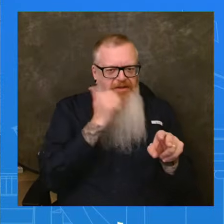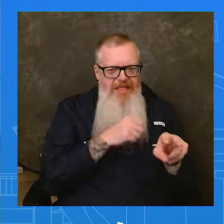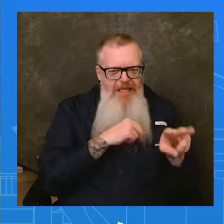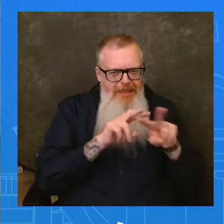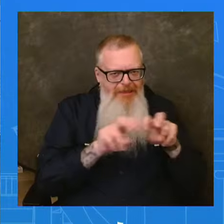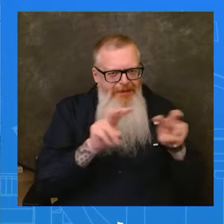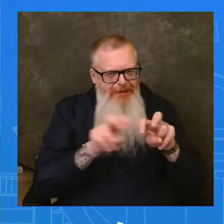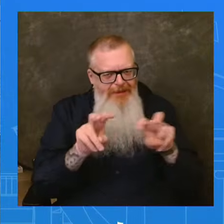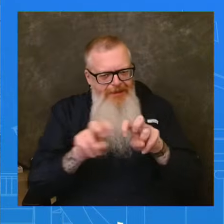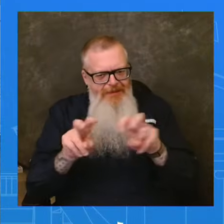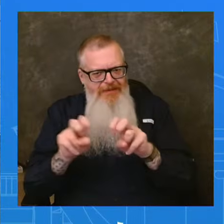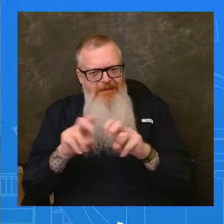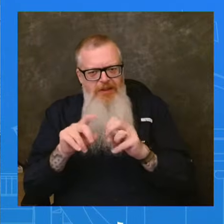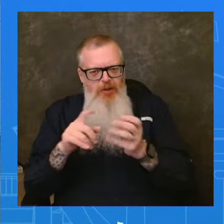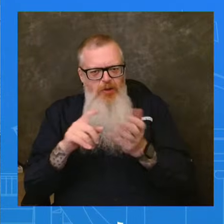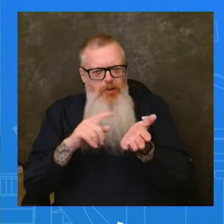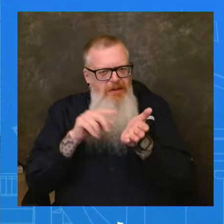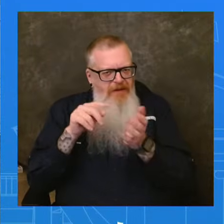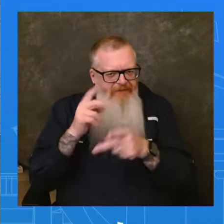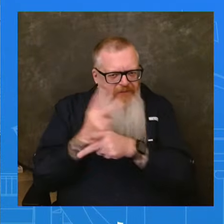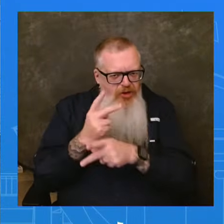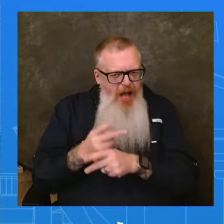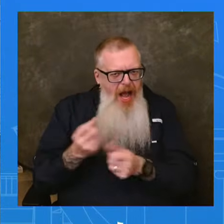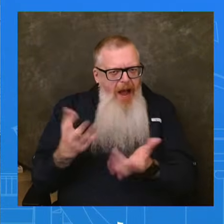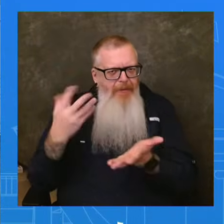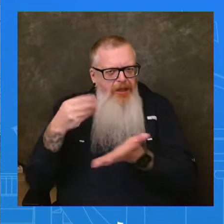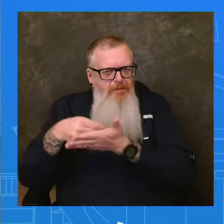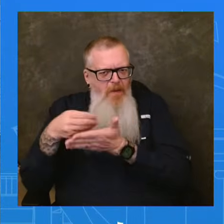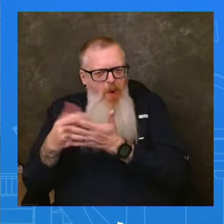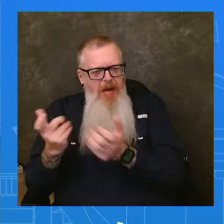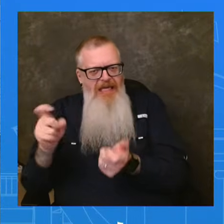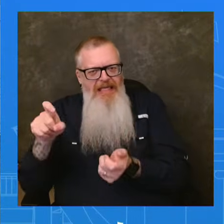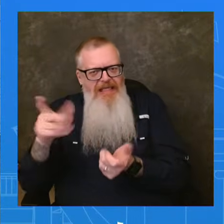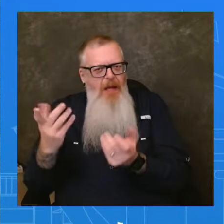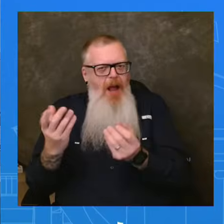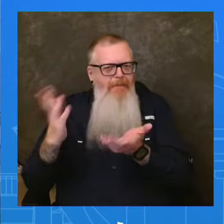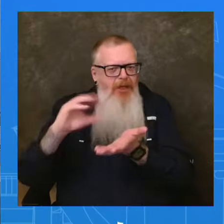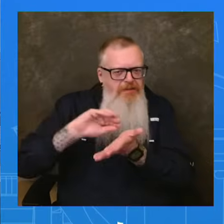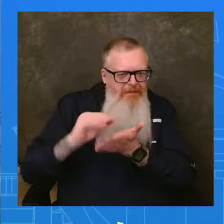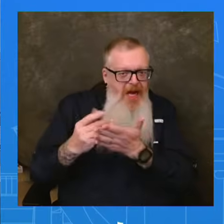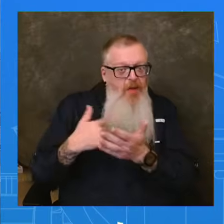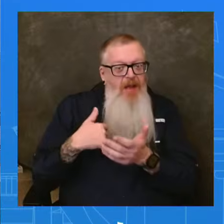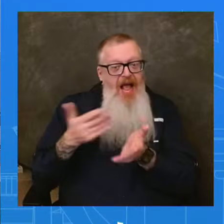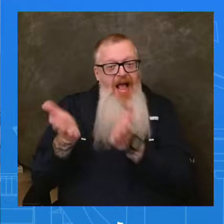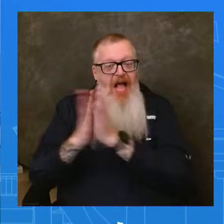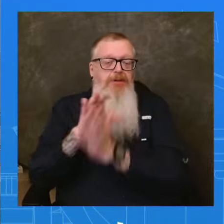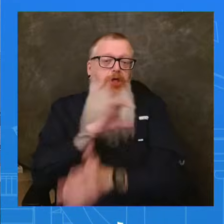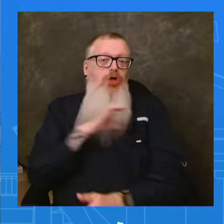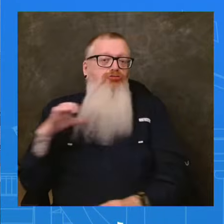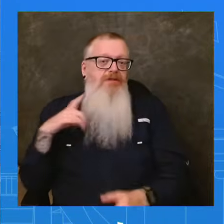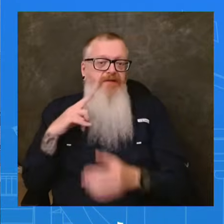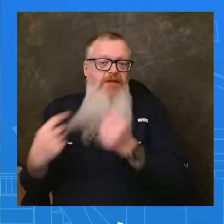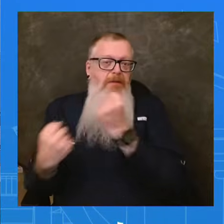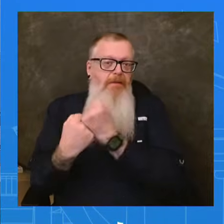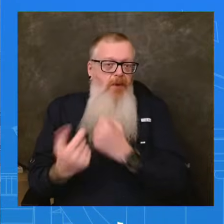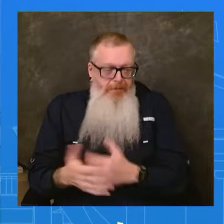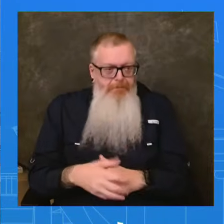to be asking for in a supplemental. Ms. Jean-Pierre: Go ahead, Selina. The Press: Thank you, Karine. Thank you, Administrator Criswell. Selina Wang with ABC News.